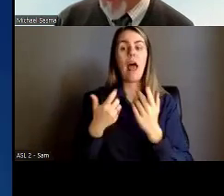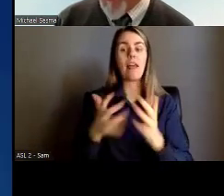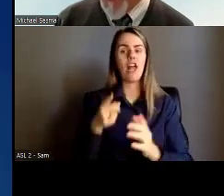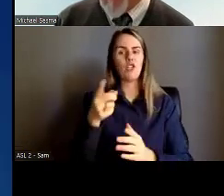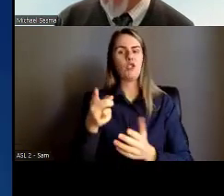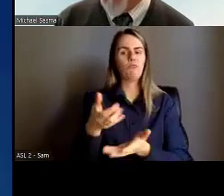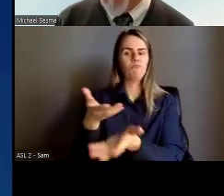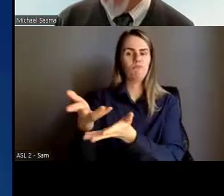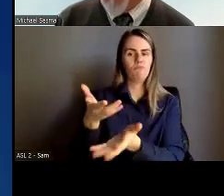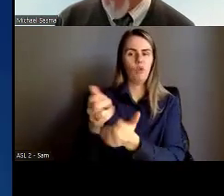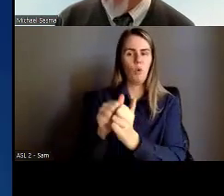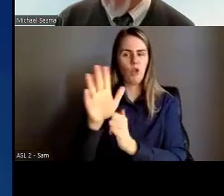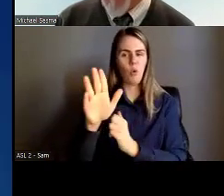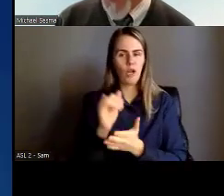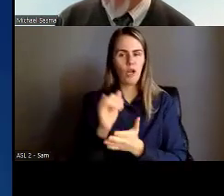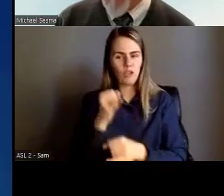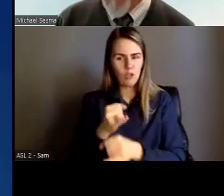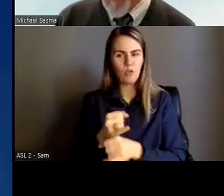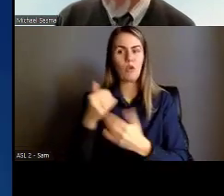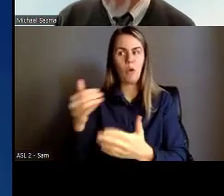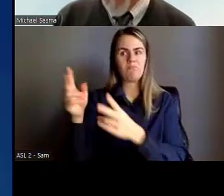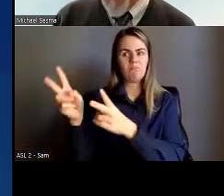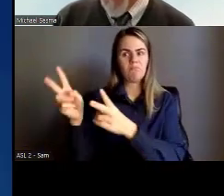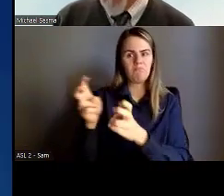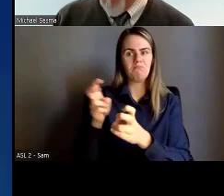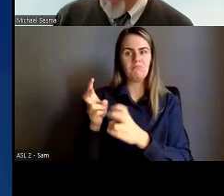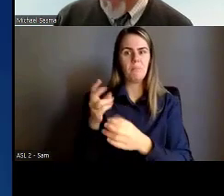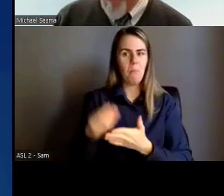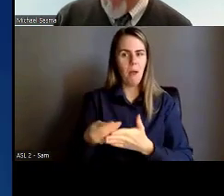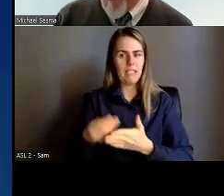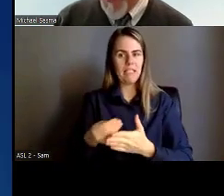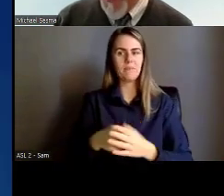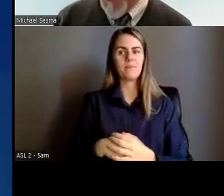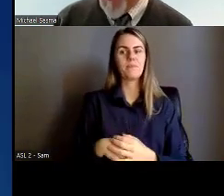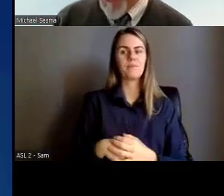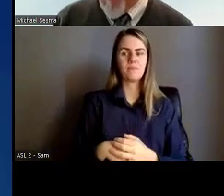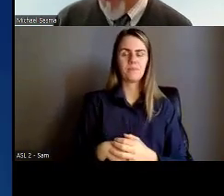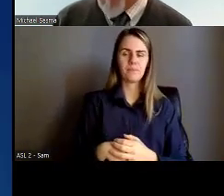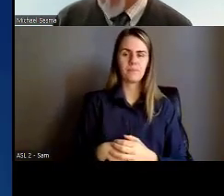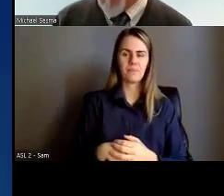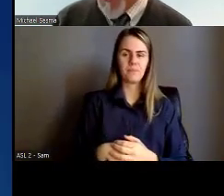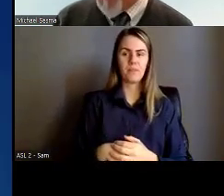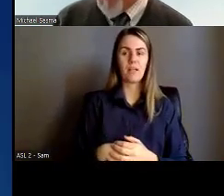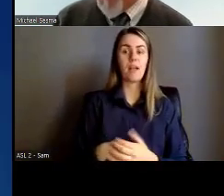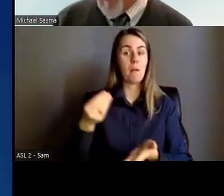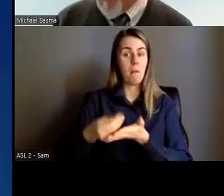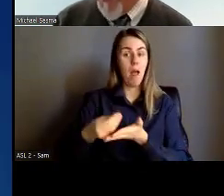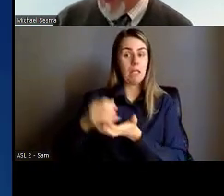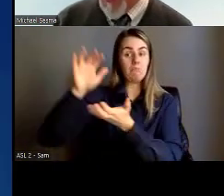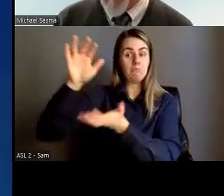So once you begin to draw money down from that award, that's when we know you've accepted